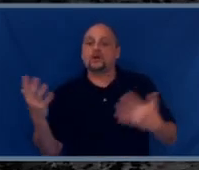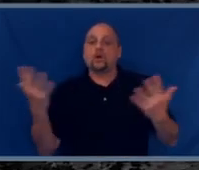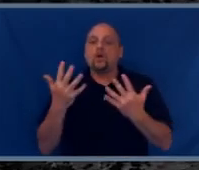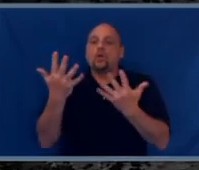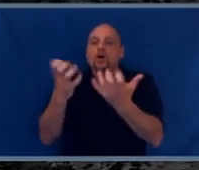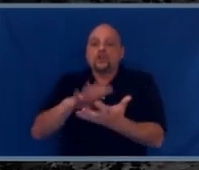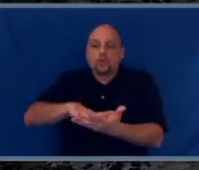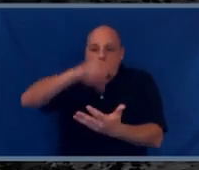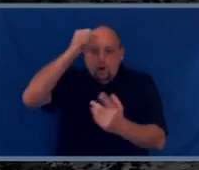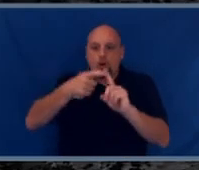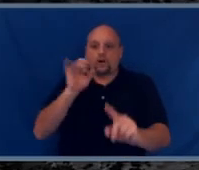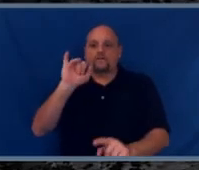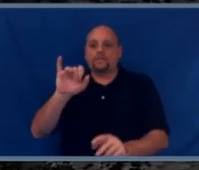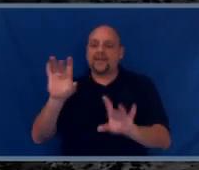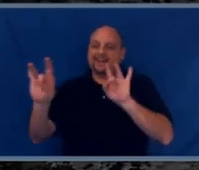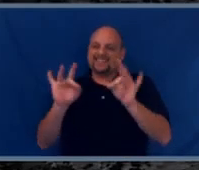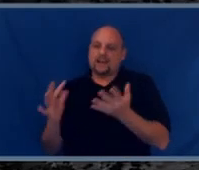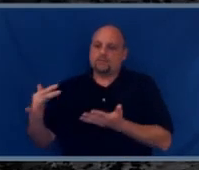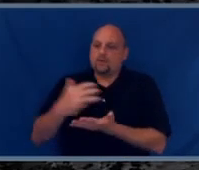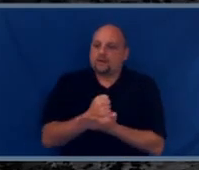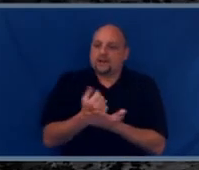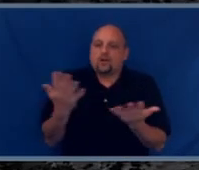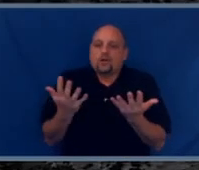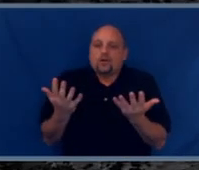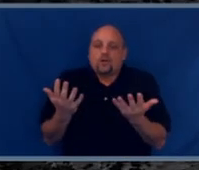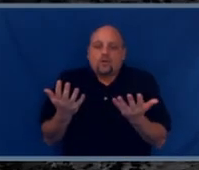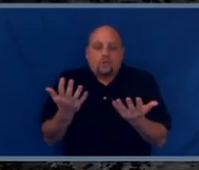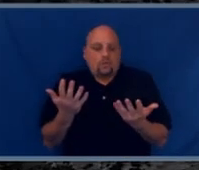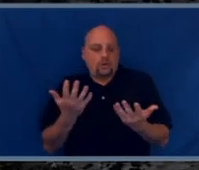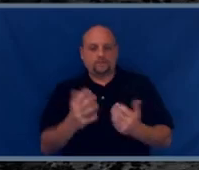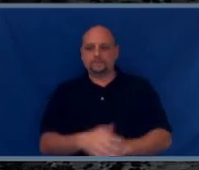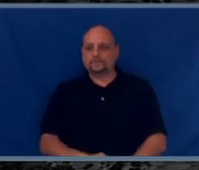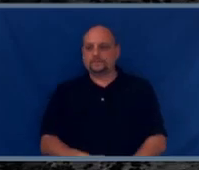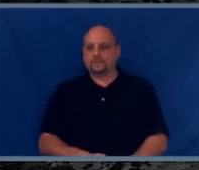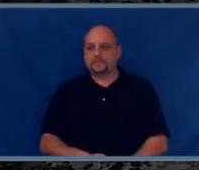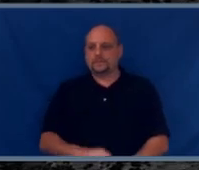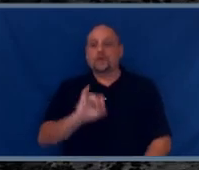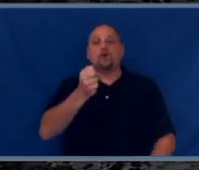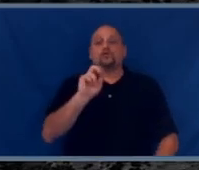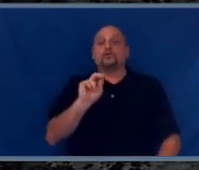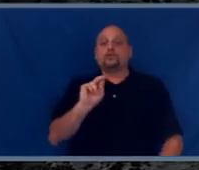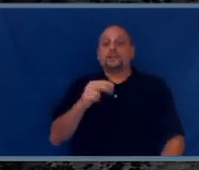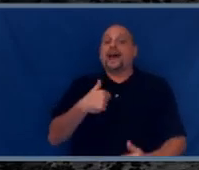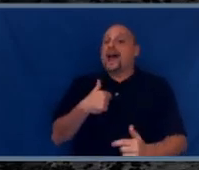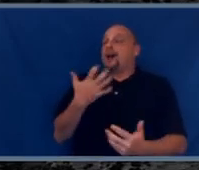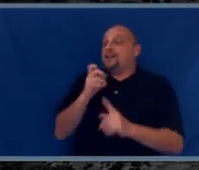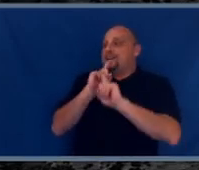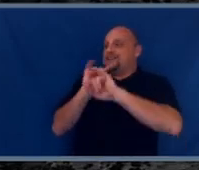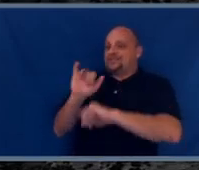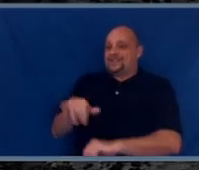FROM THE SAMPLE COLLECTION. WHAT ARE THE IMPLICATIONS. I'D LIKE TO TAKE THIS.